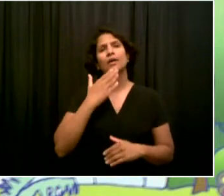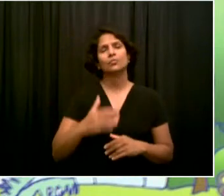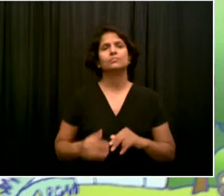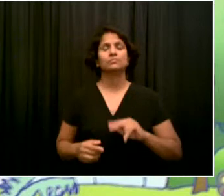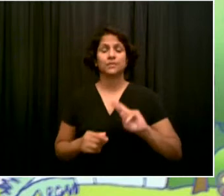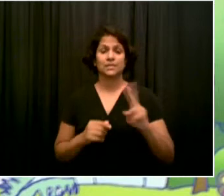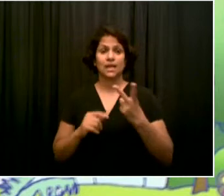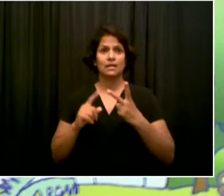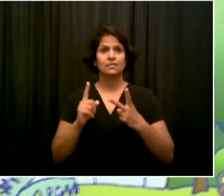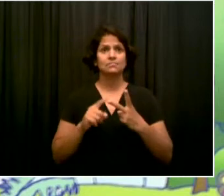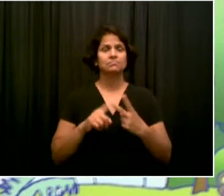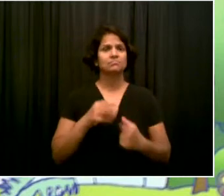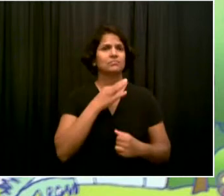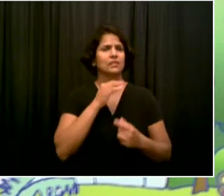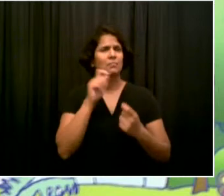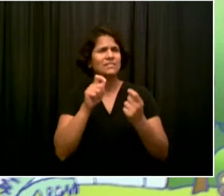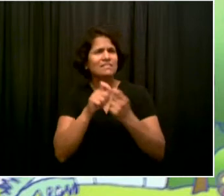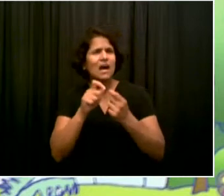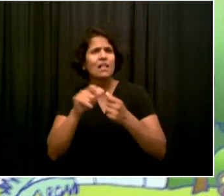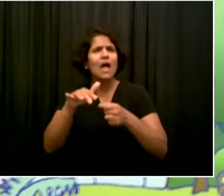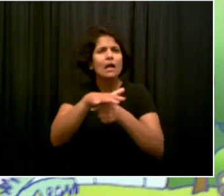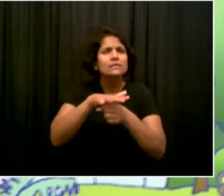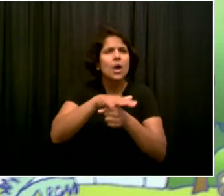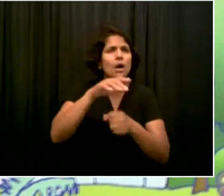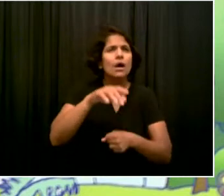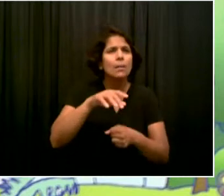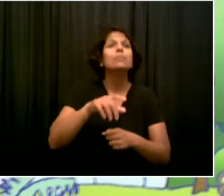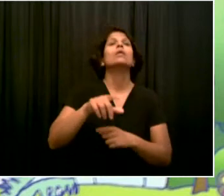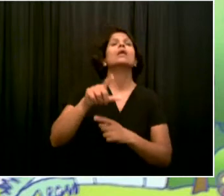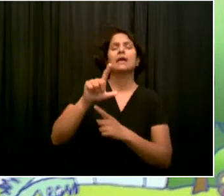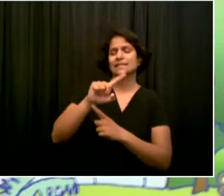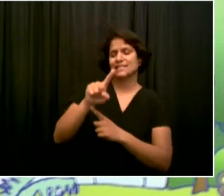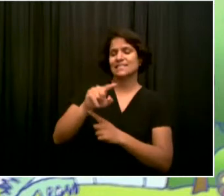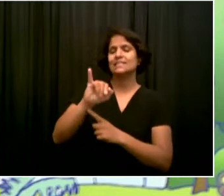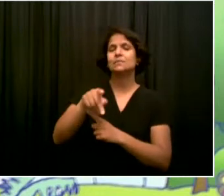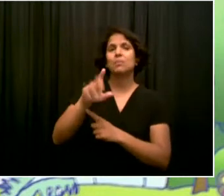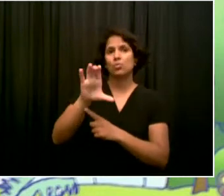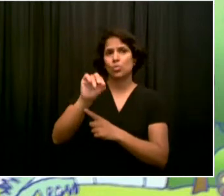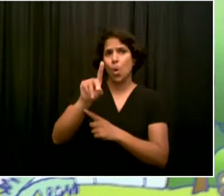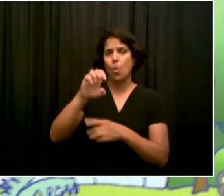NOT. GO AHEAD MARK. Reporter: THANK YOU.